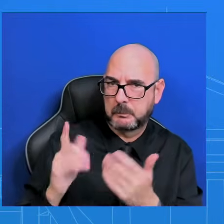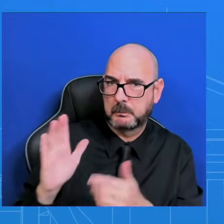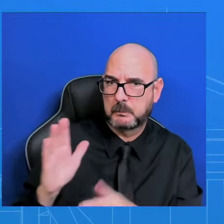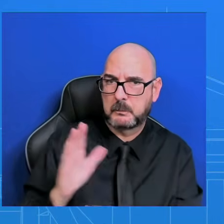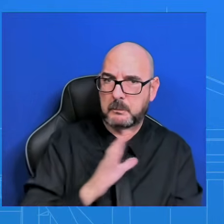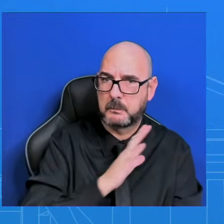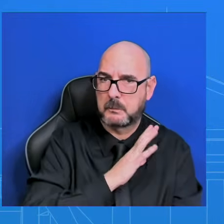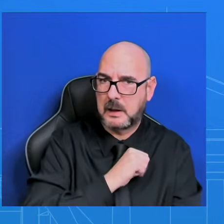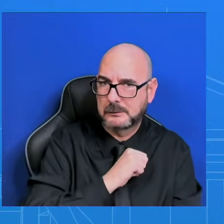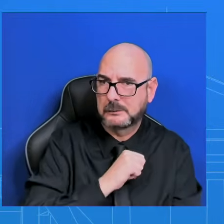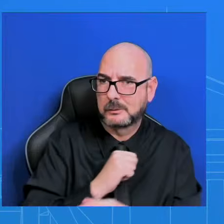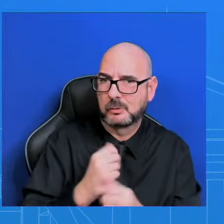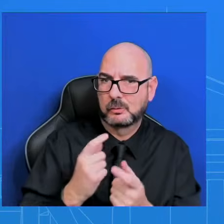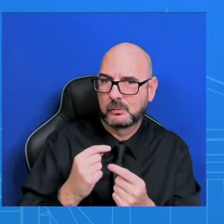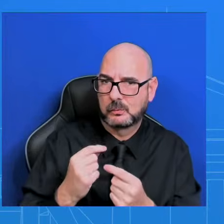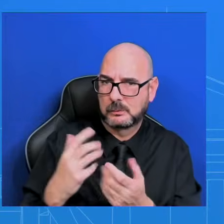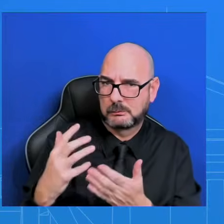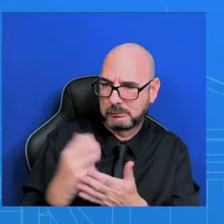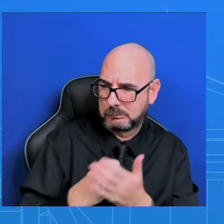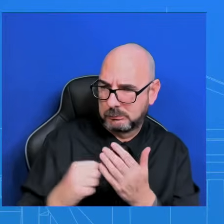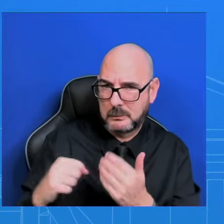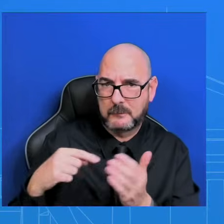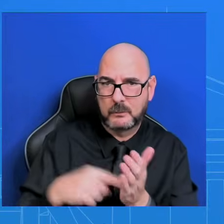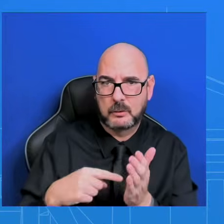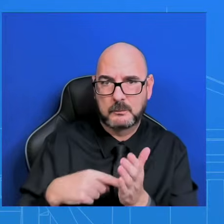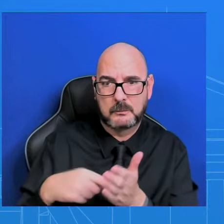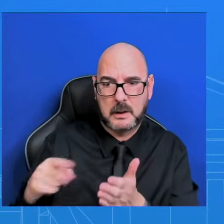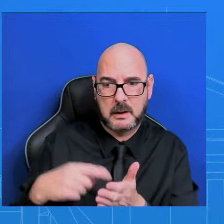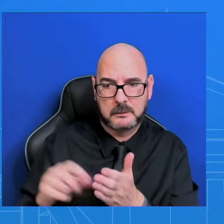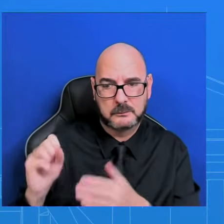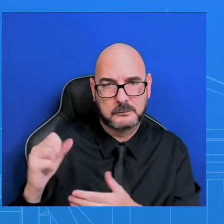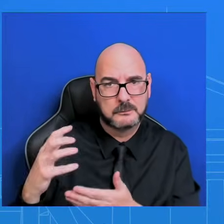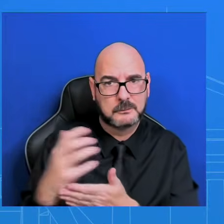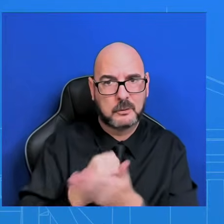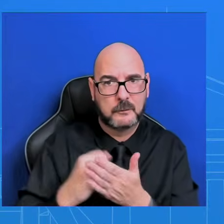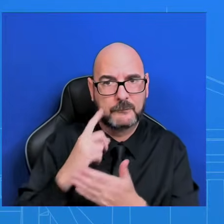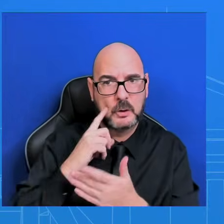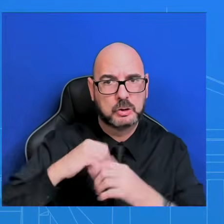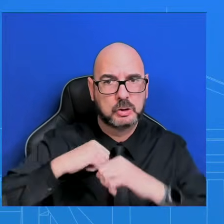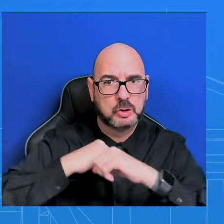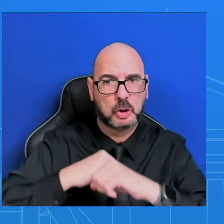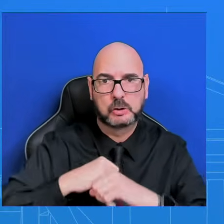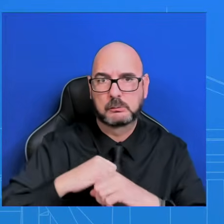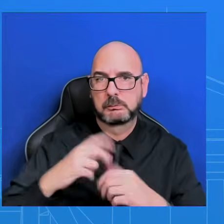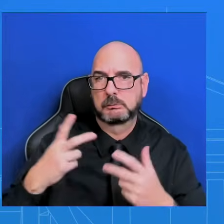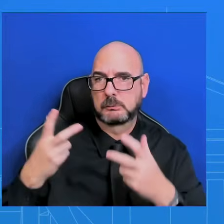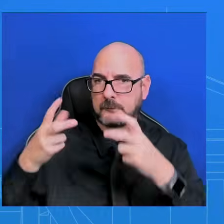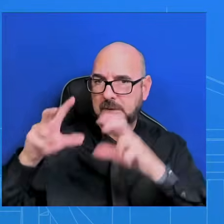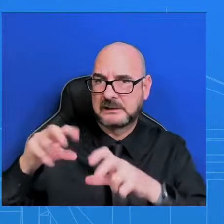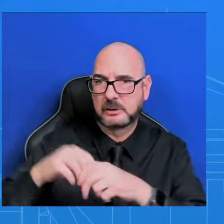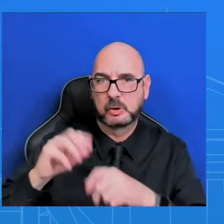including for the Palestinian security forces in the West Bank. The President also discussed Israel's responsibility,